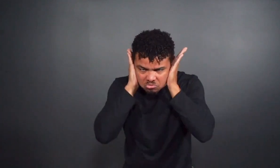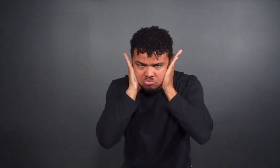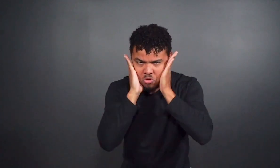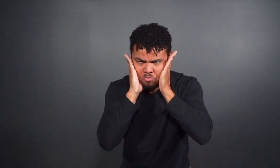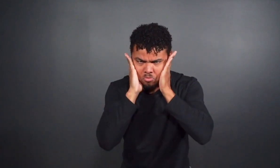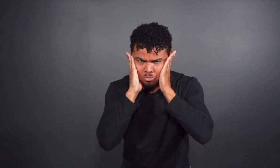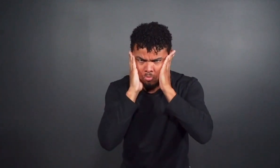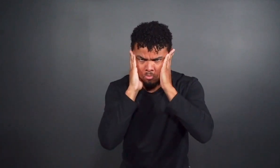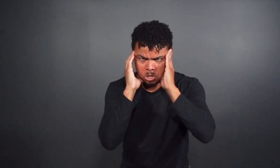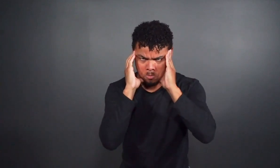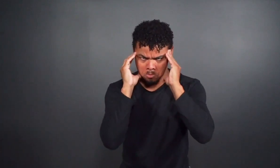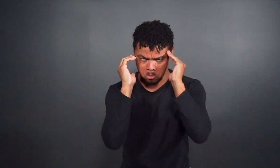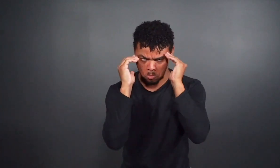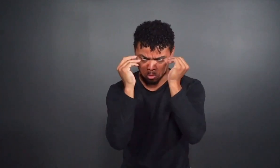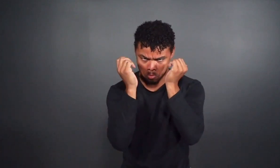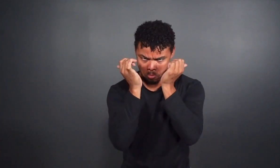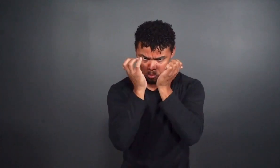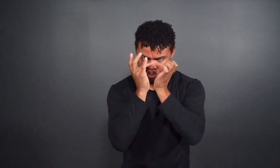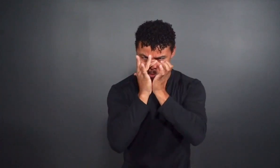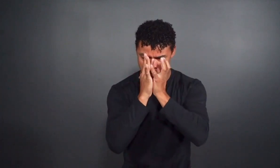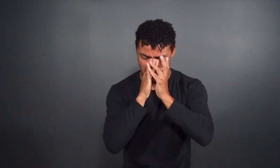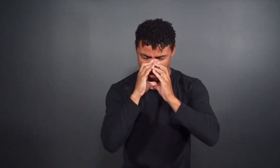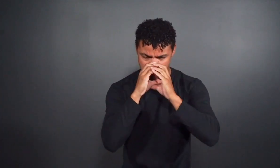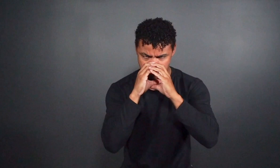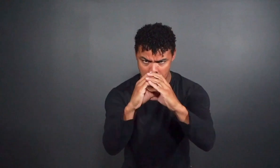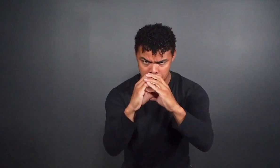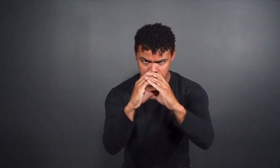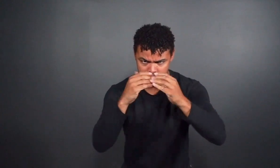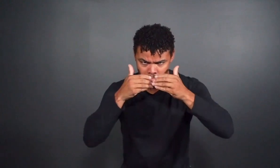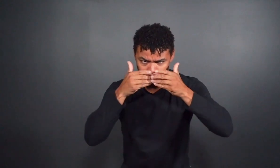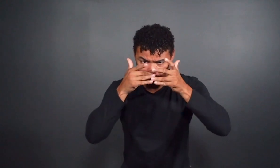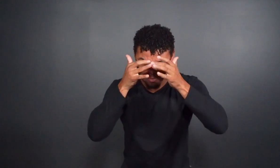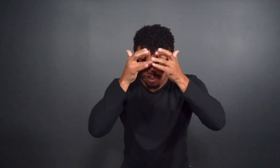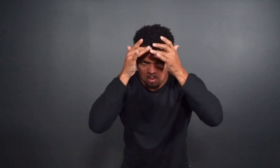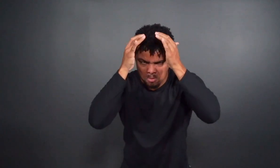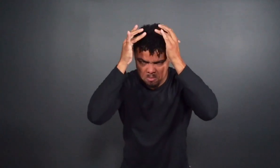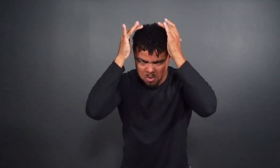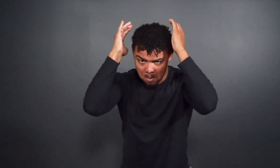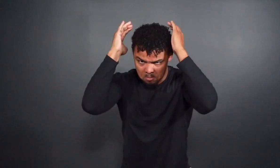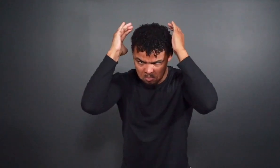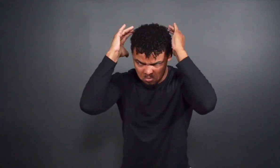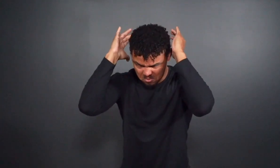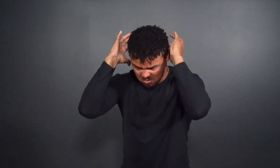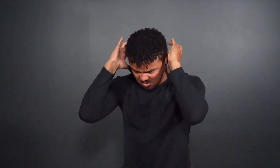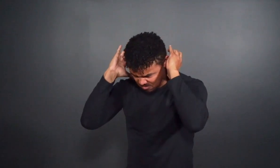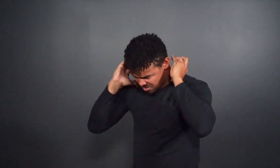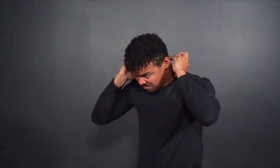SUBJECT’s head transforms into a dolphin’s head.